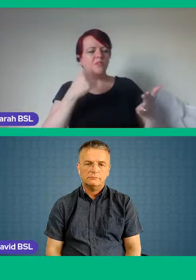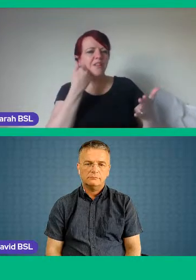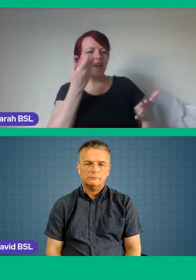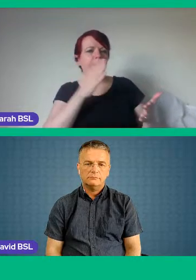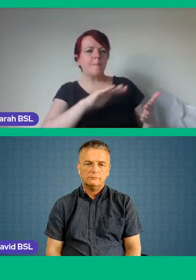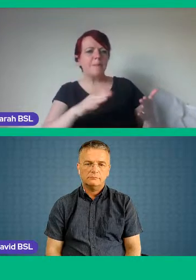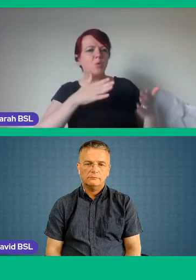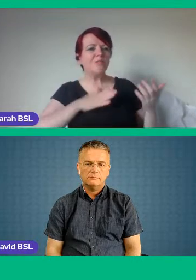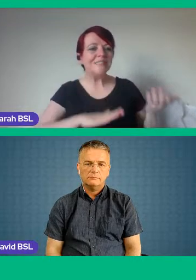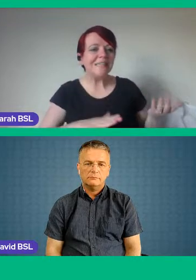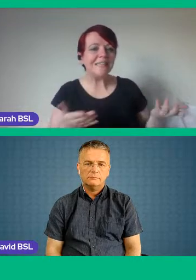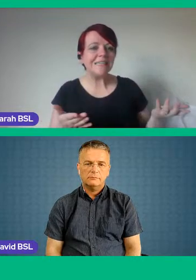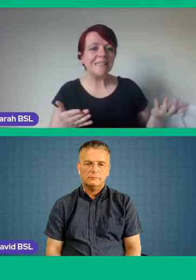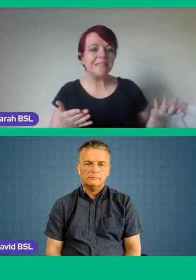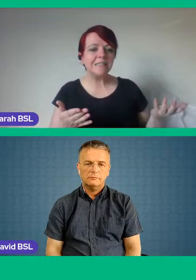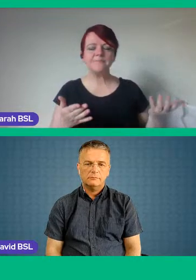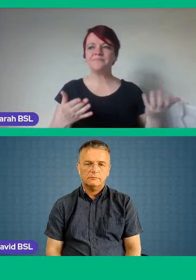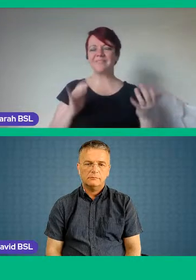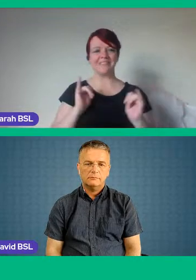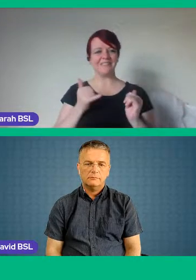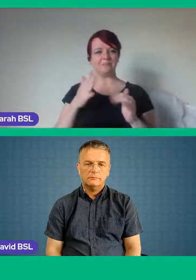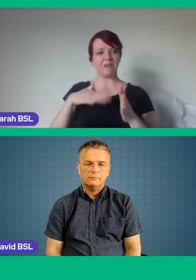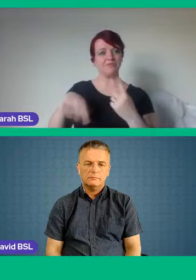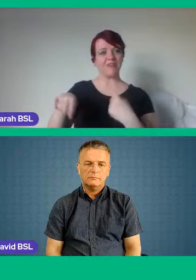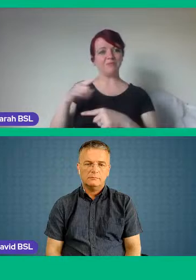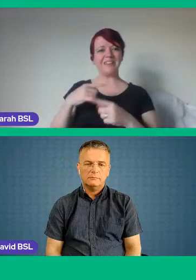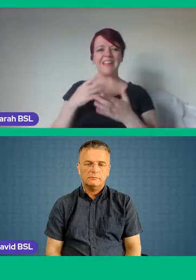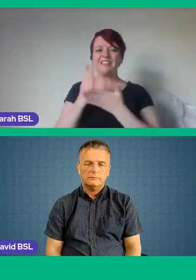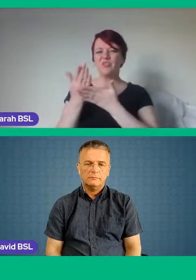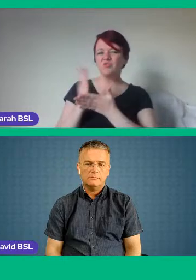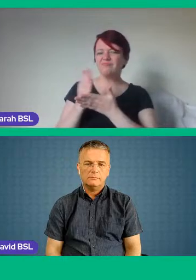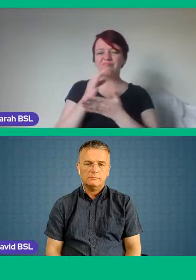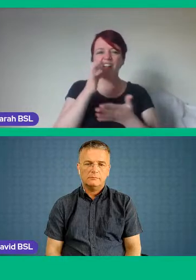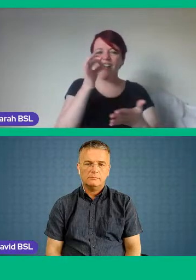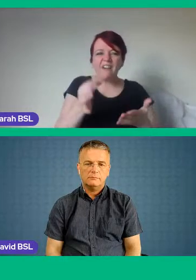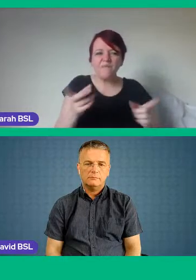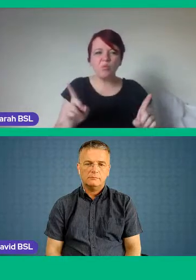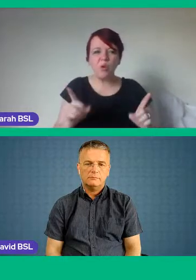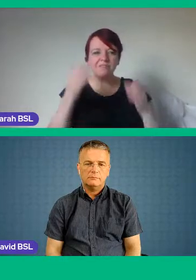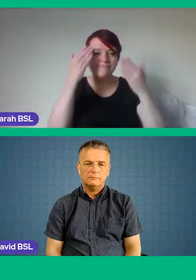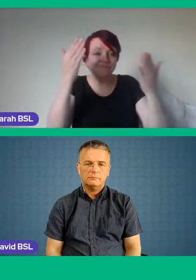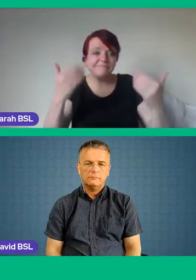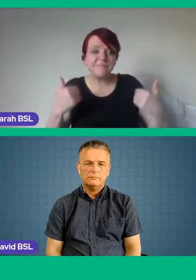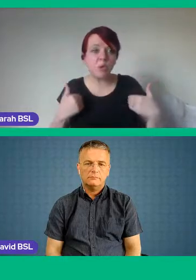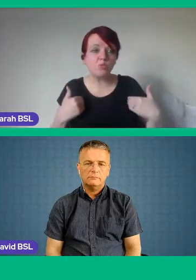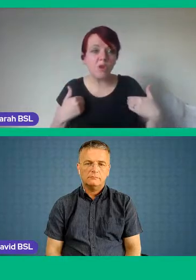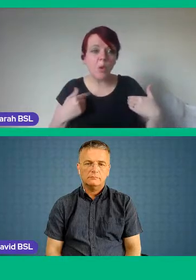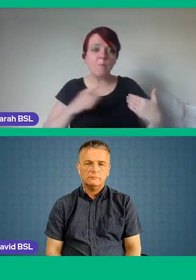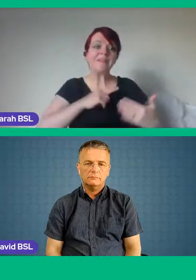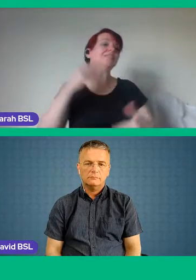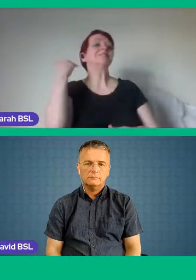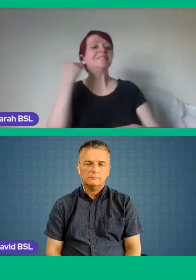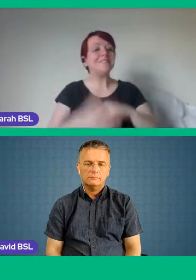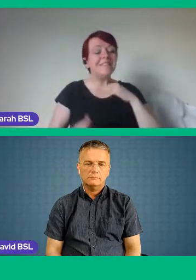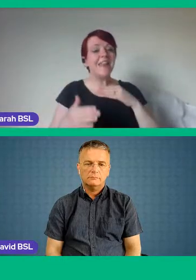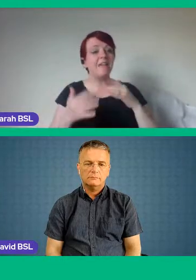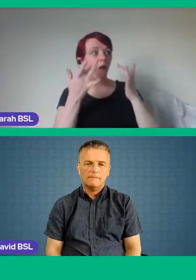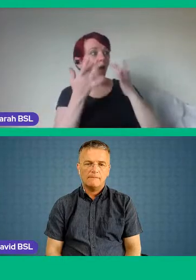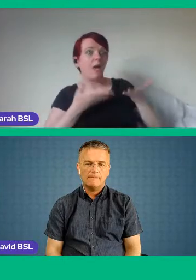Sometimes they do not know. Especially around here, they do not know what they can ask for, because no one assured them stuff.